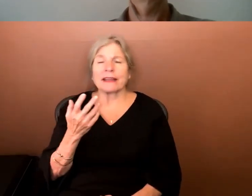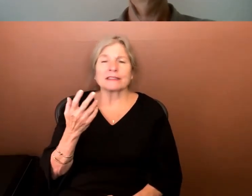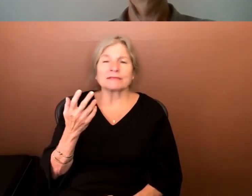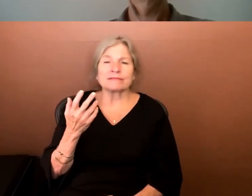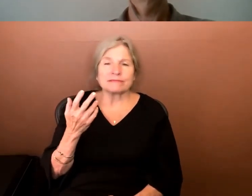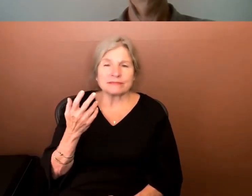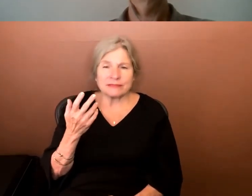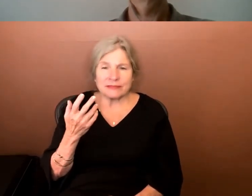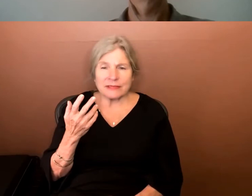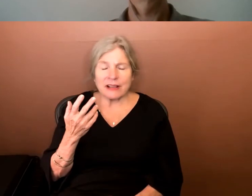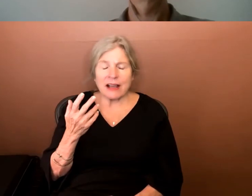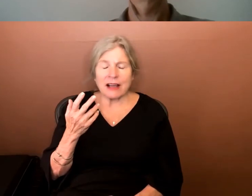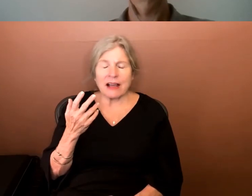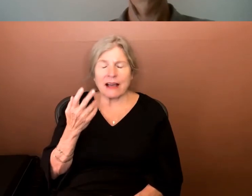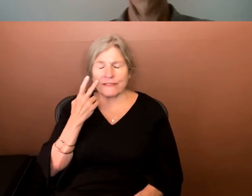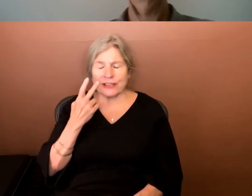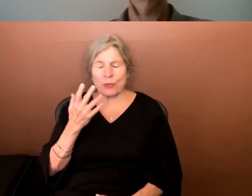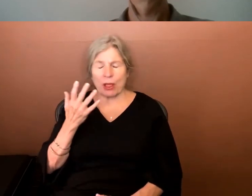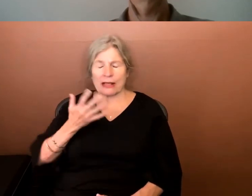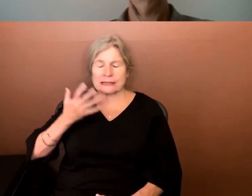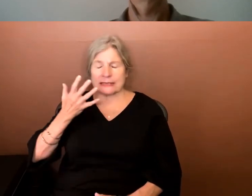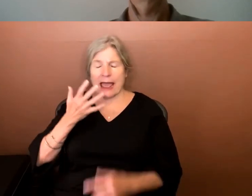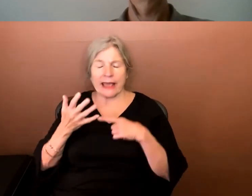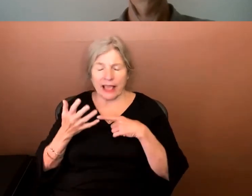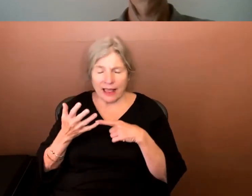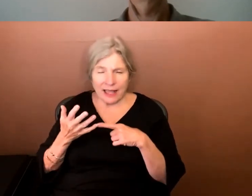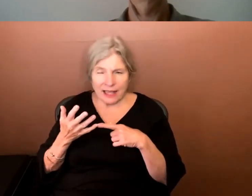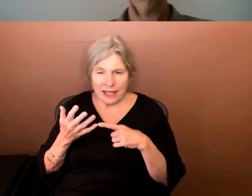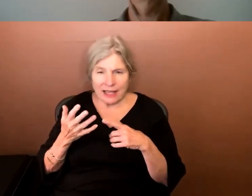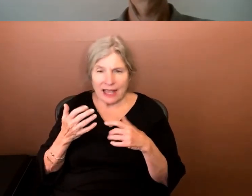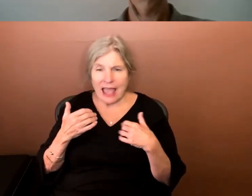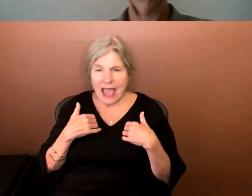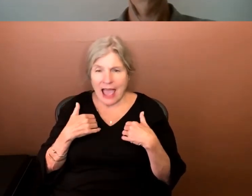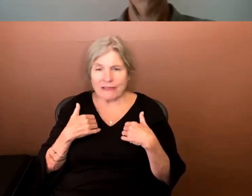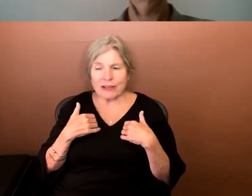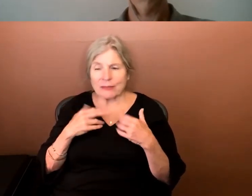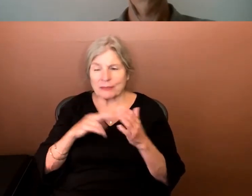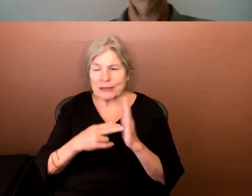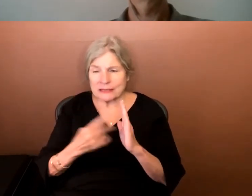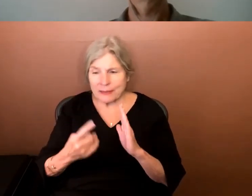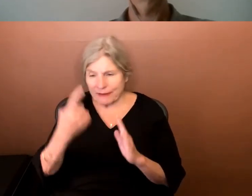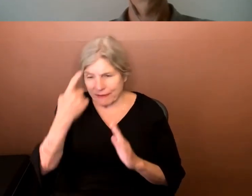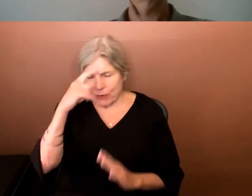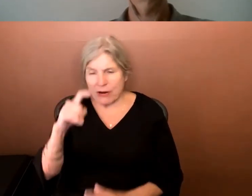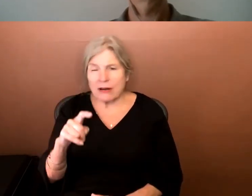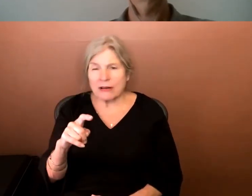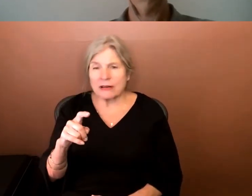a visual aesthetic and have it be meaningful for a blind read